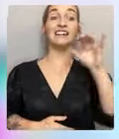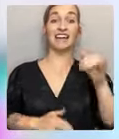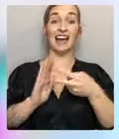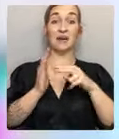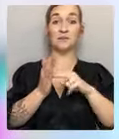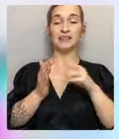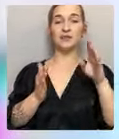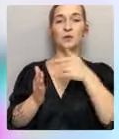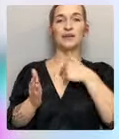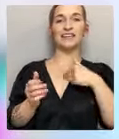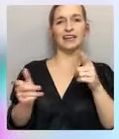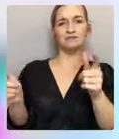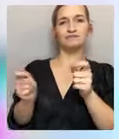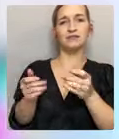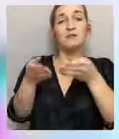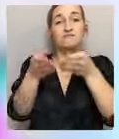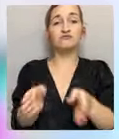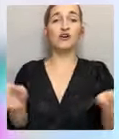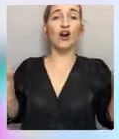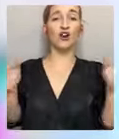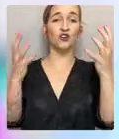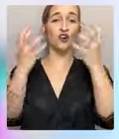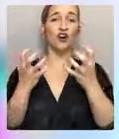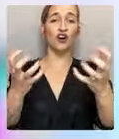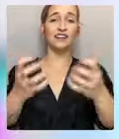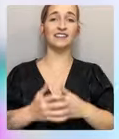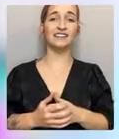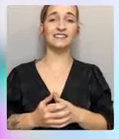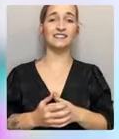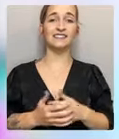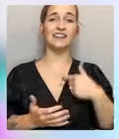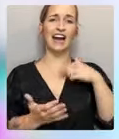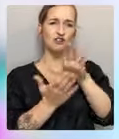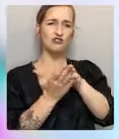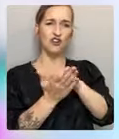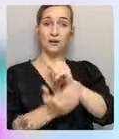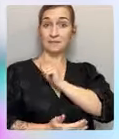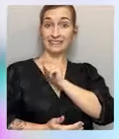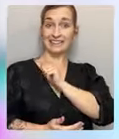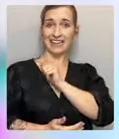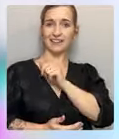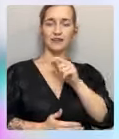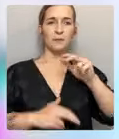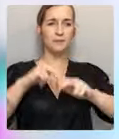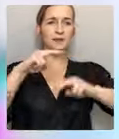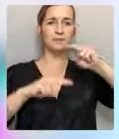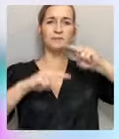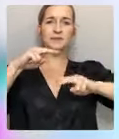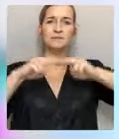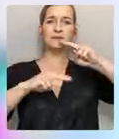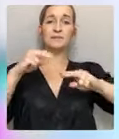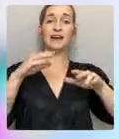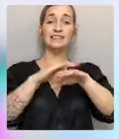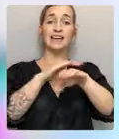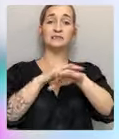then we can reach out to a broader audience. And, I have a learning myself, that when building these kind of accessible games,